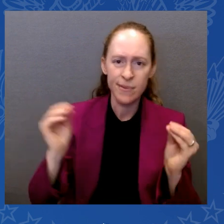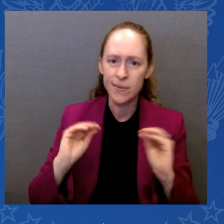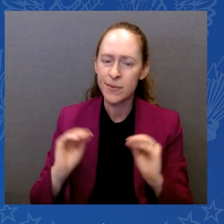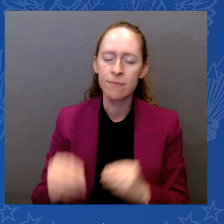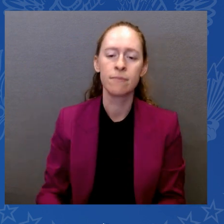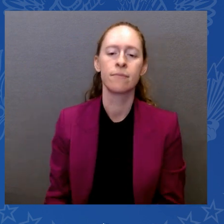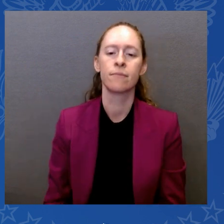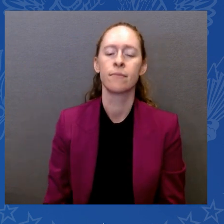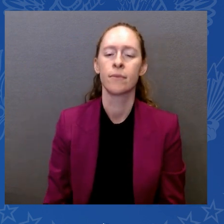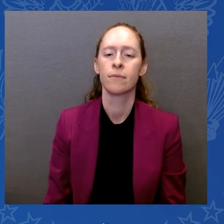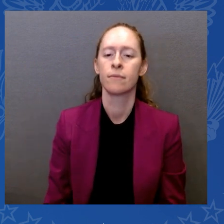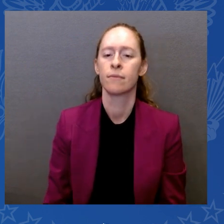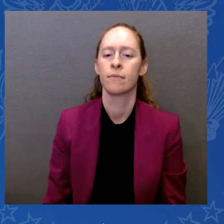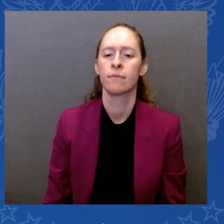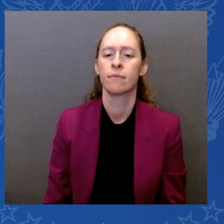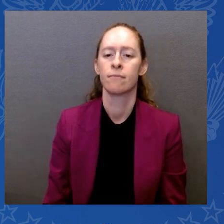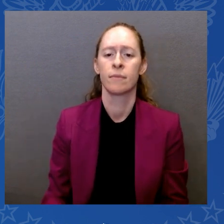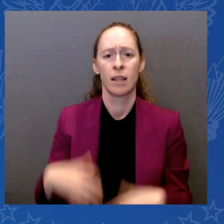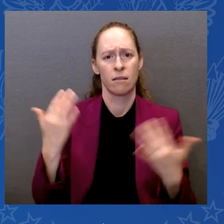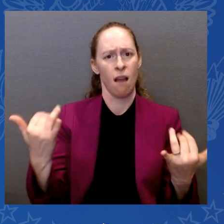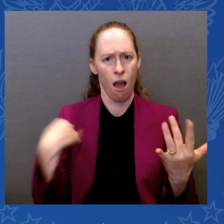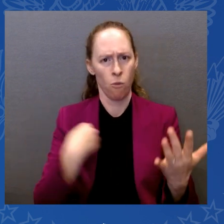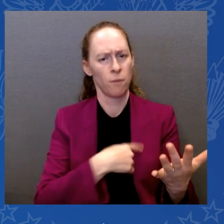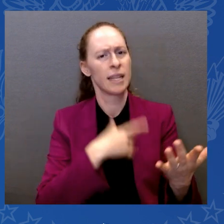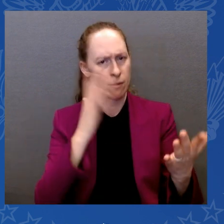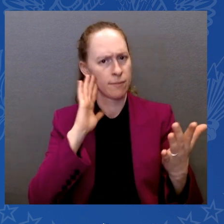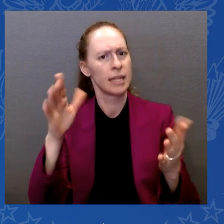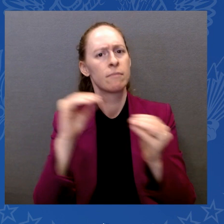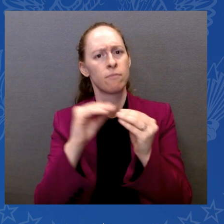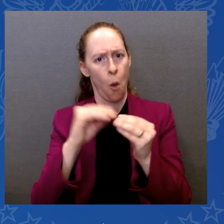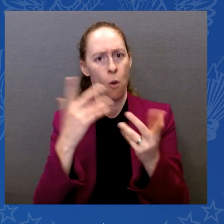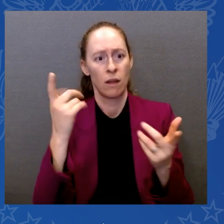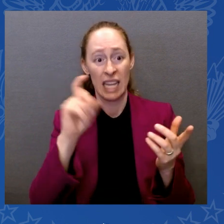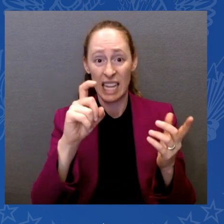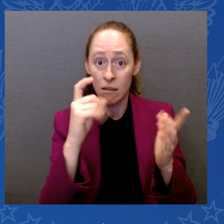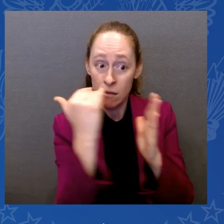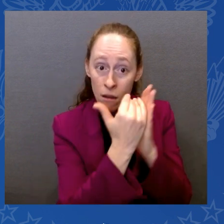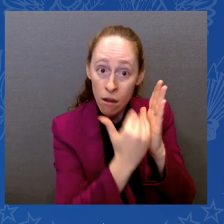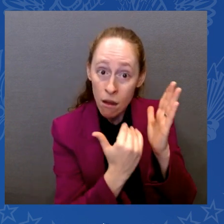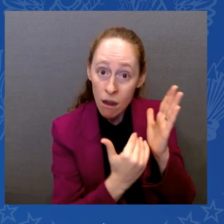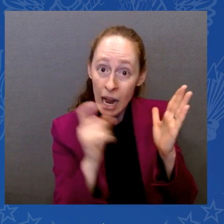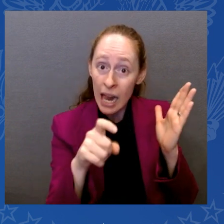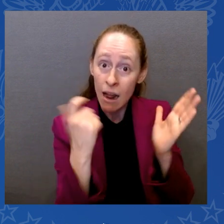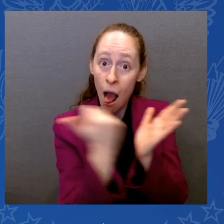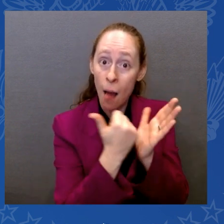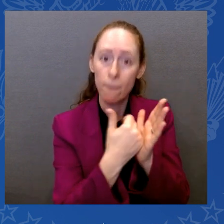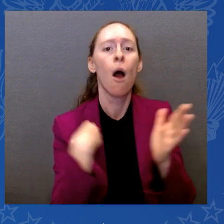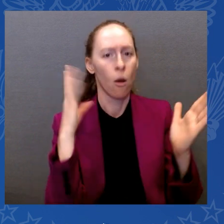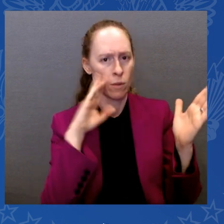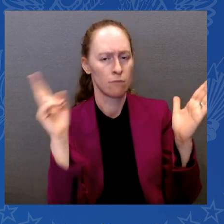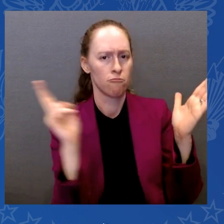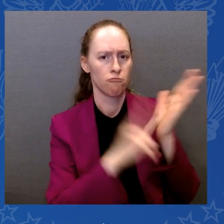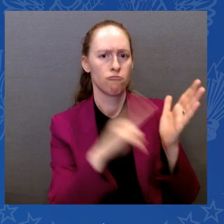to help people and communities recover from it. And this declaration is going to -- we'll get federal resources there quickly.